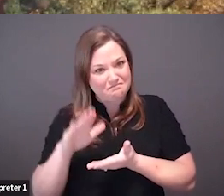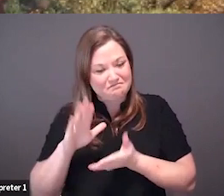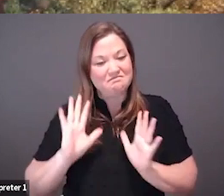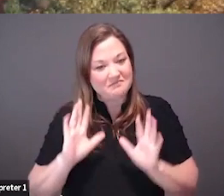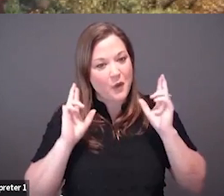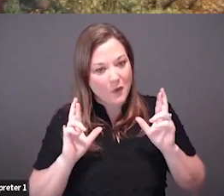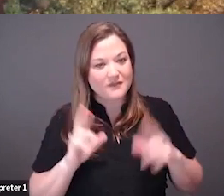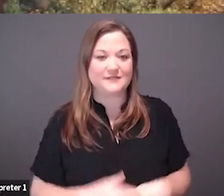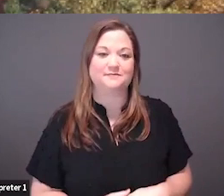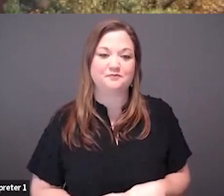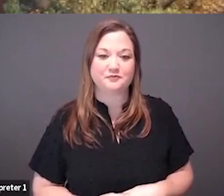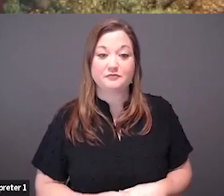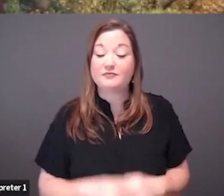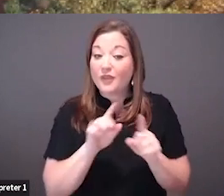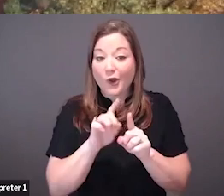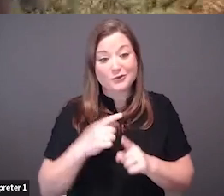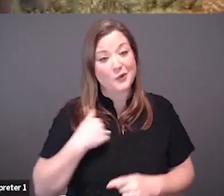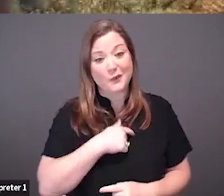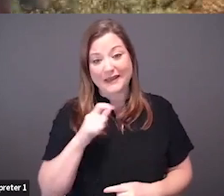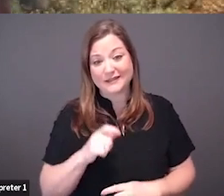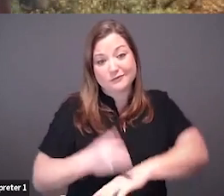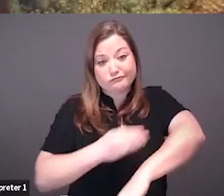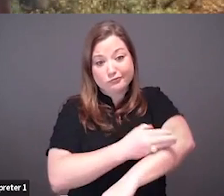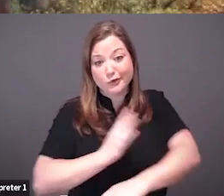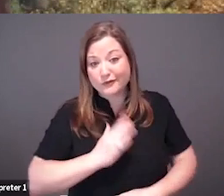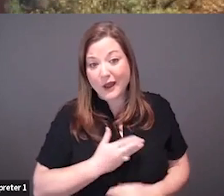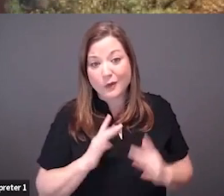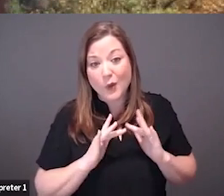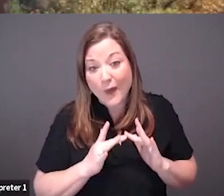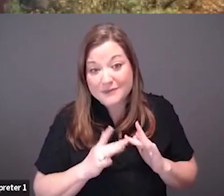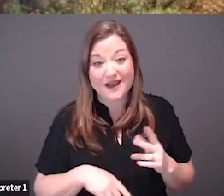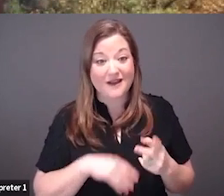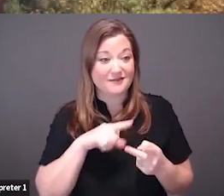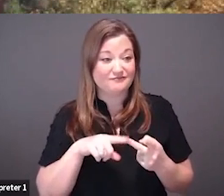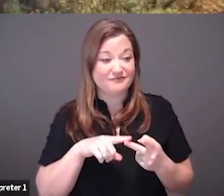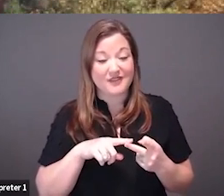We also need to get our website in order and other satellite communications like email and YouTube.